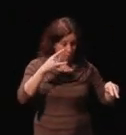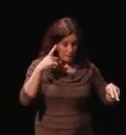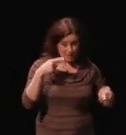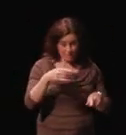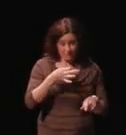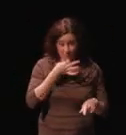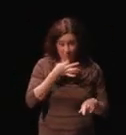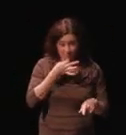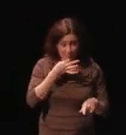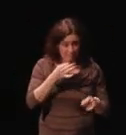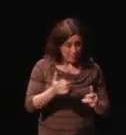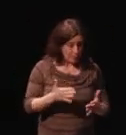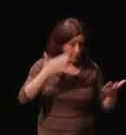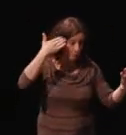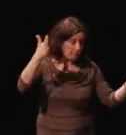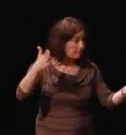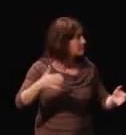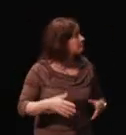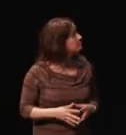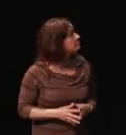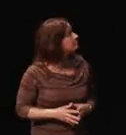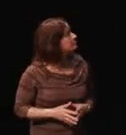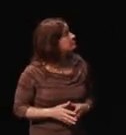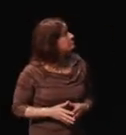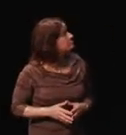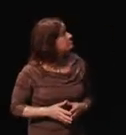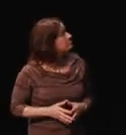and they're just waiting for their time.